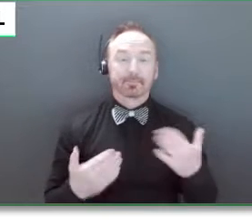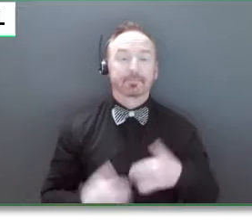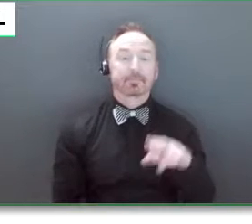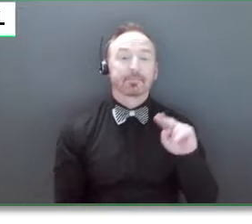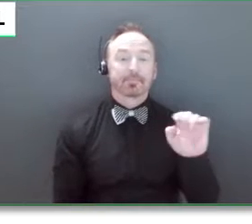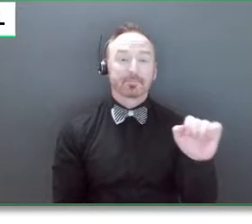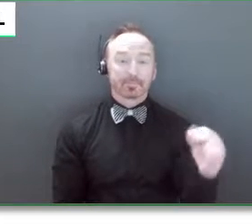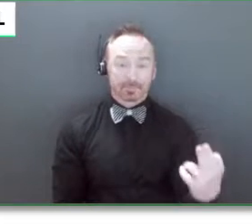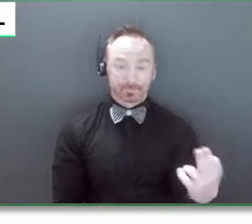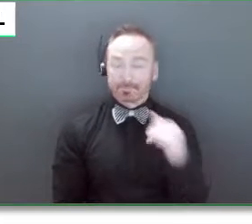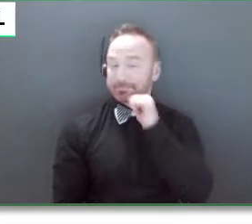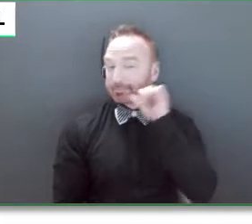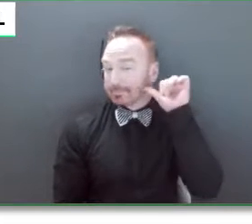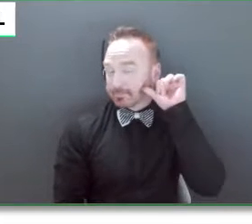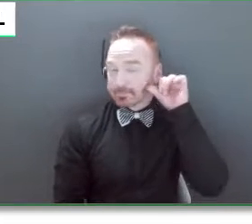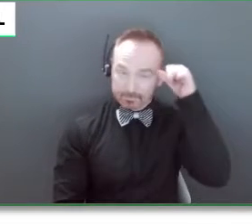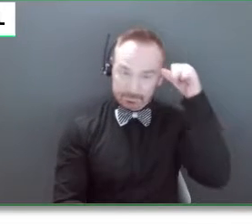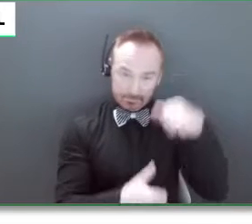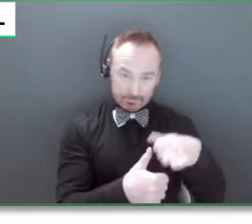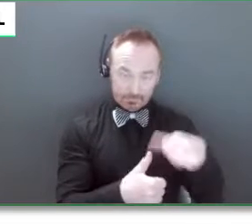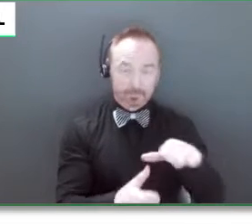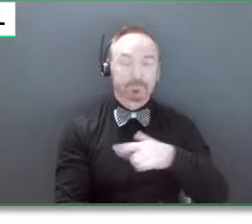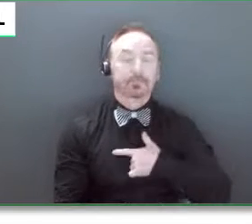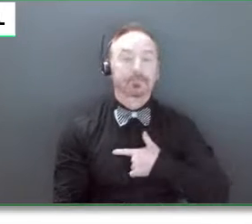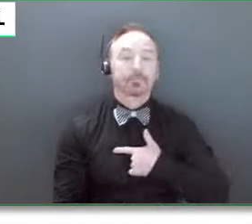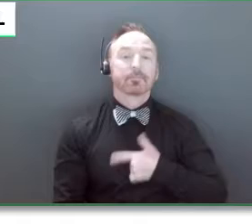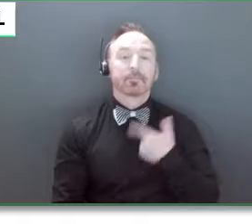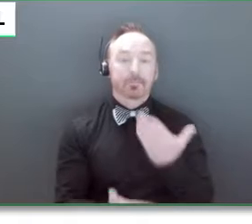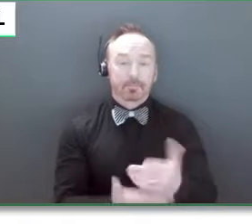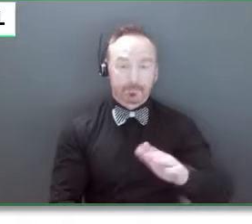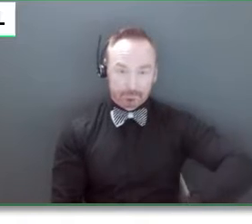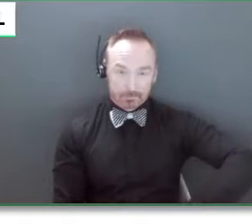has a rich career in broadcasting, advocacy work, and local politics.